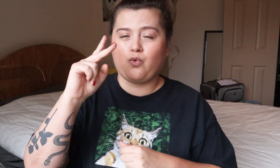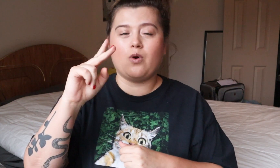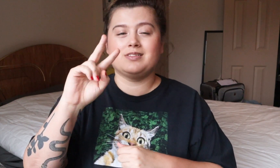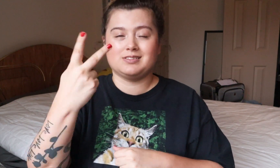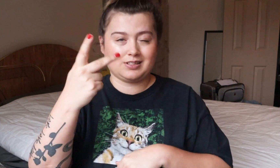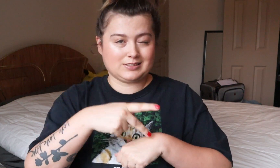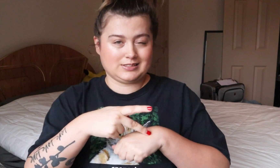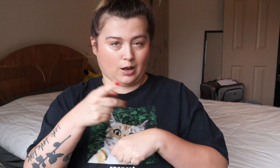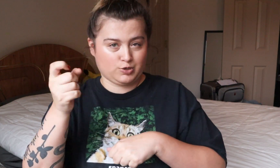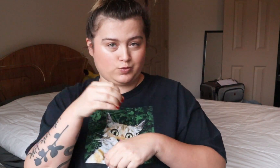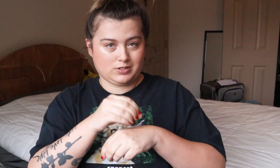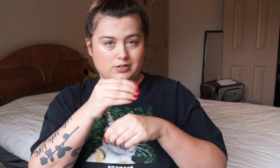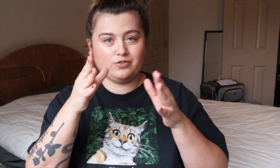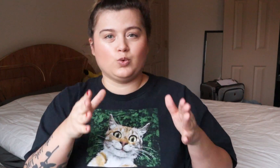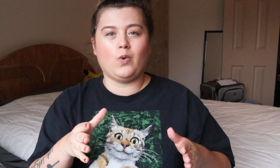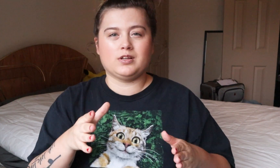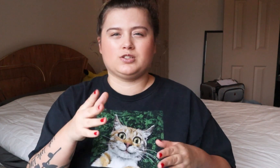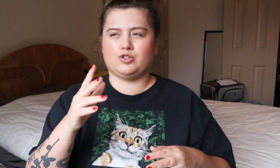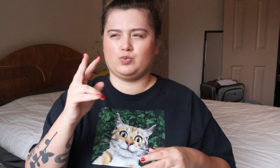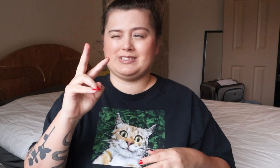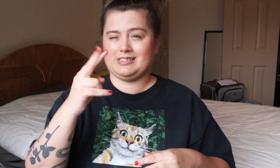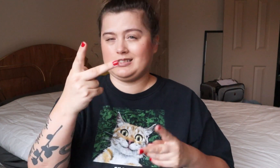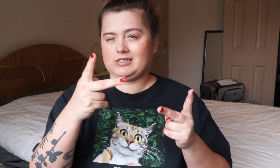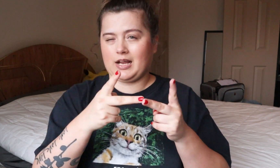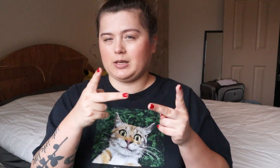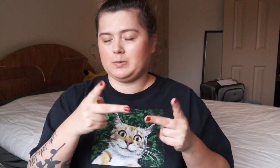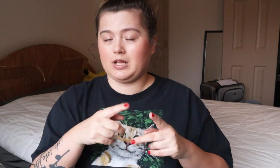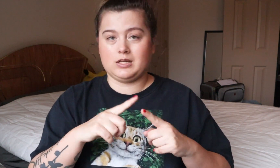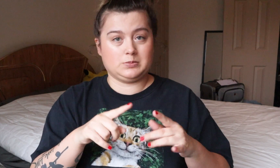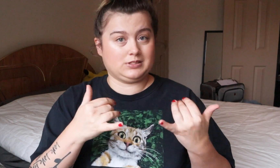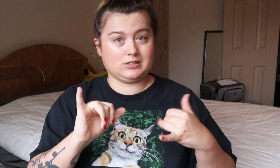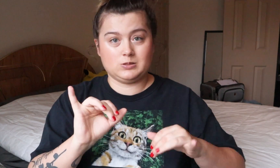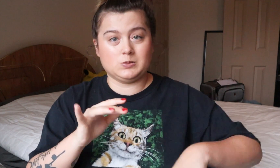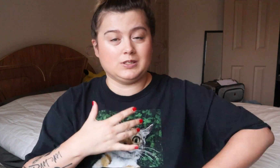Although the 2nd time, she was in 2nd place, but still!